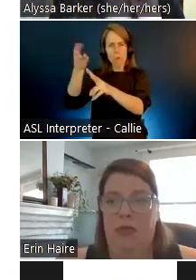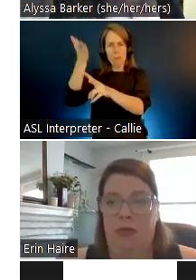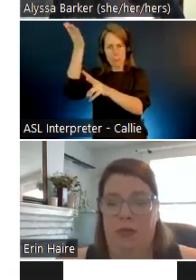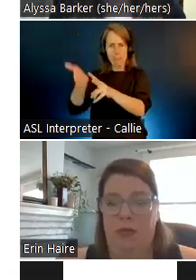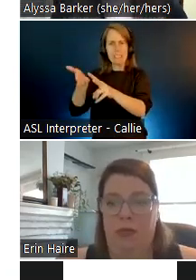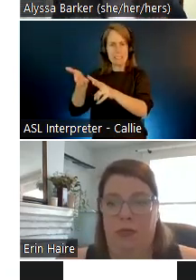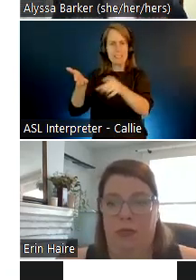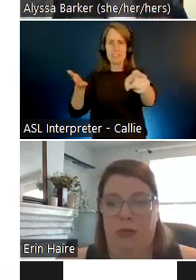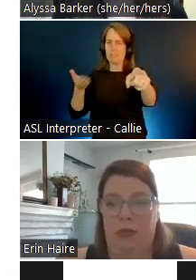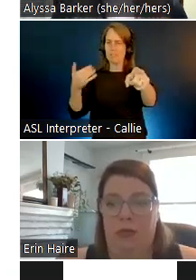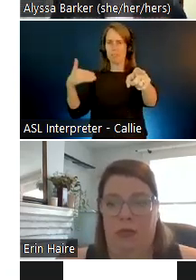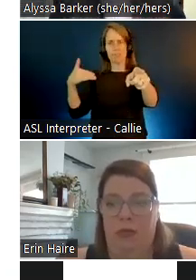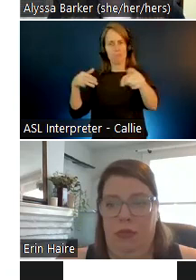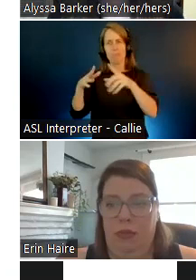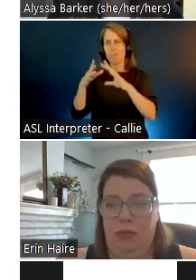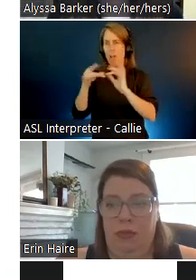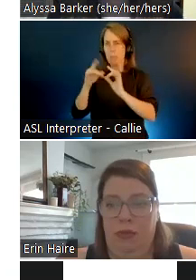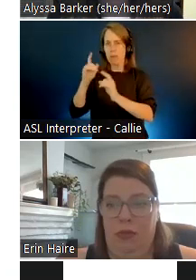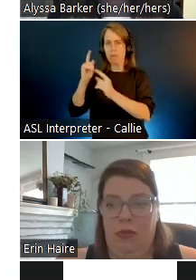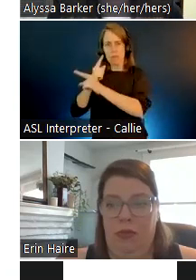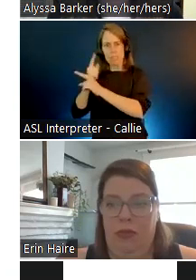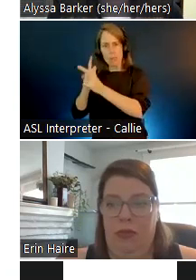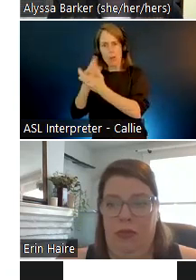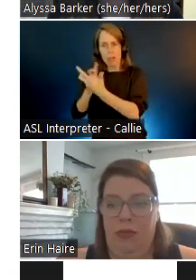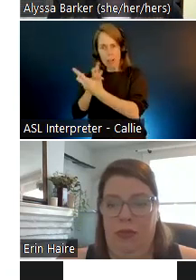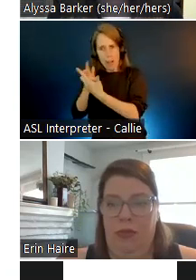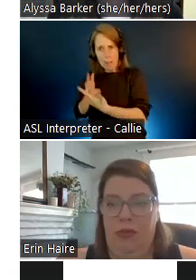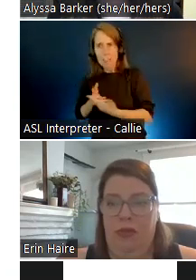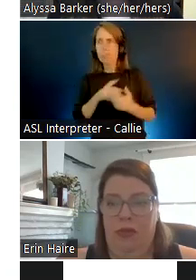reasonable modification and they're available on the HUD website i'll put the links there